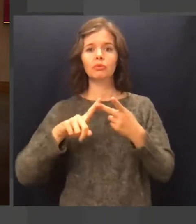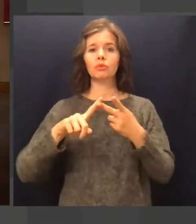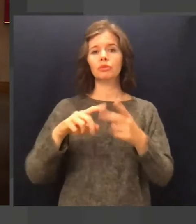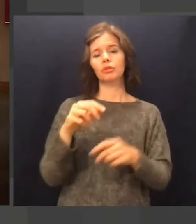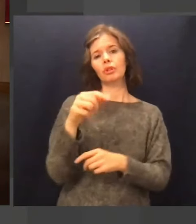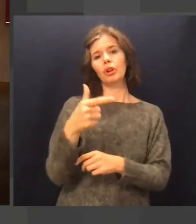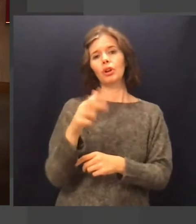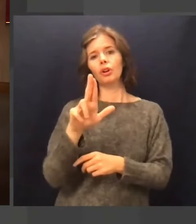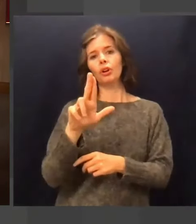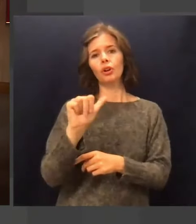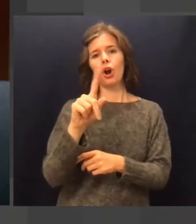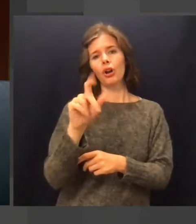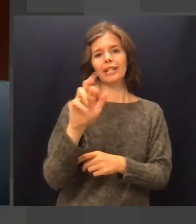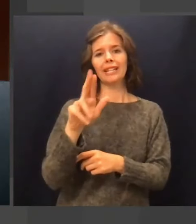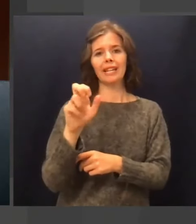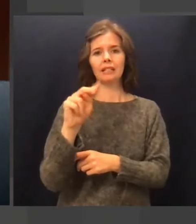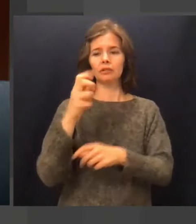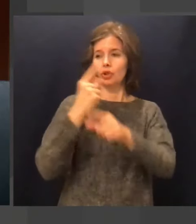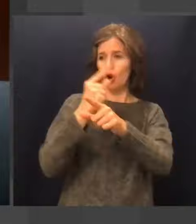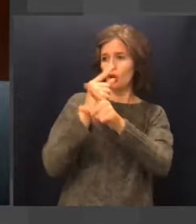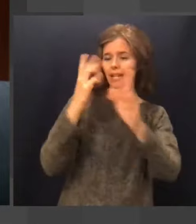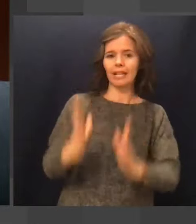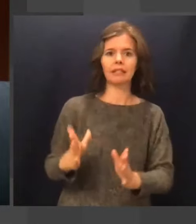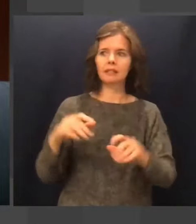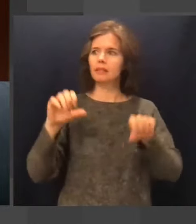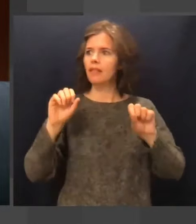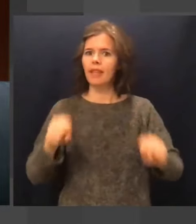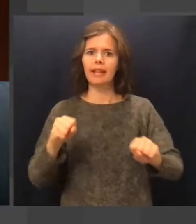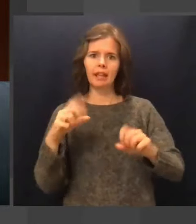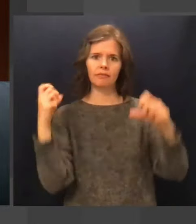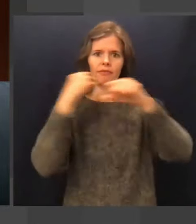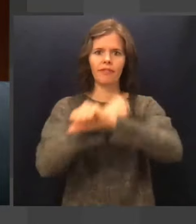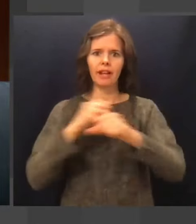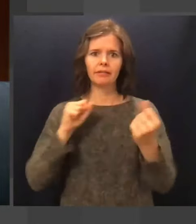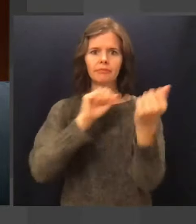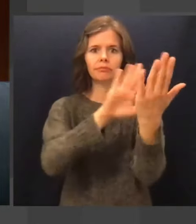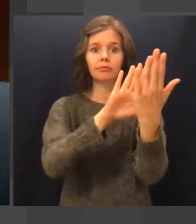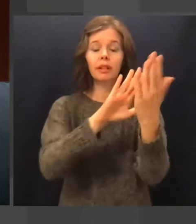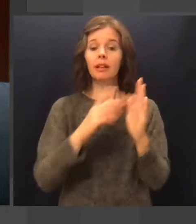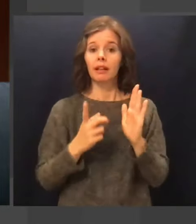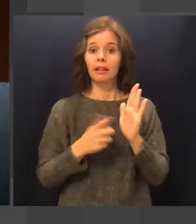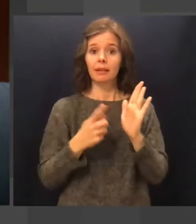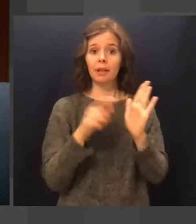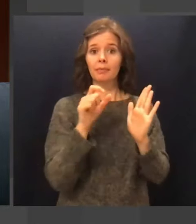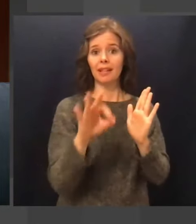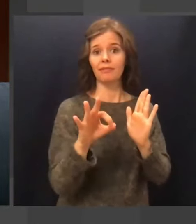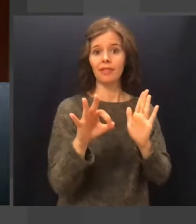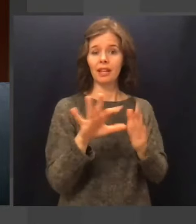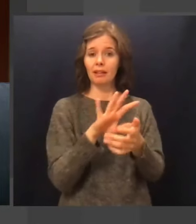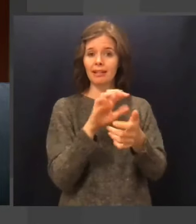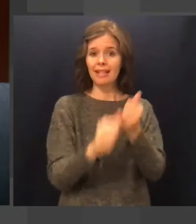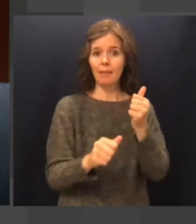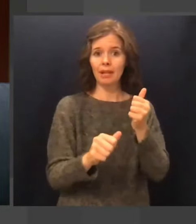QUITE USEFUL WHEN FIGHTING GUARDIANS BECAUSE THEY HAVE THIS SPECIAL ABILITY.